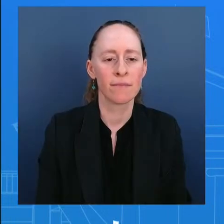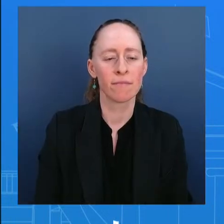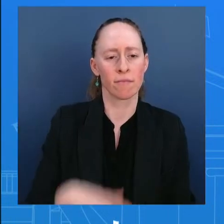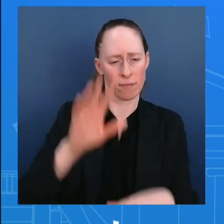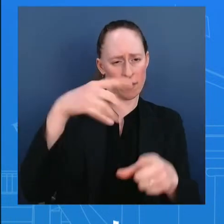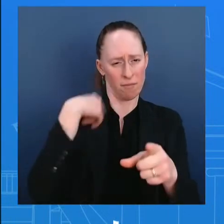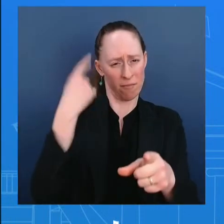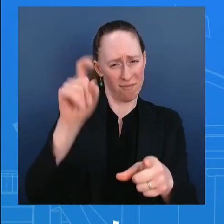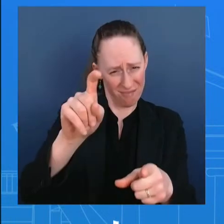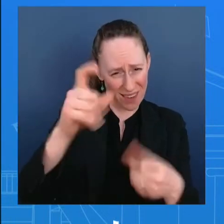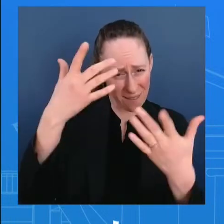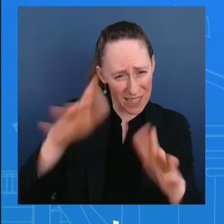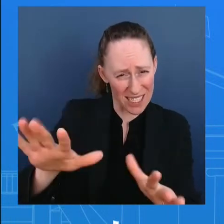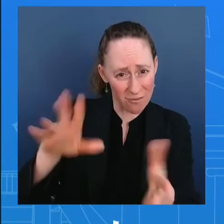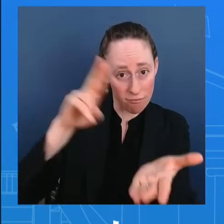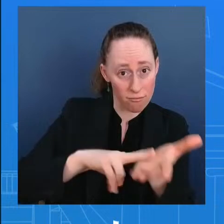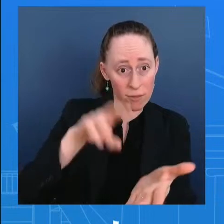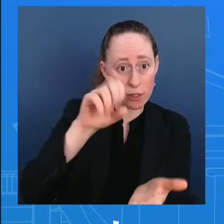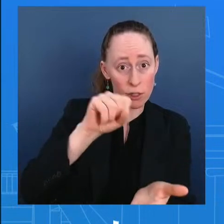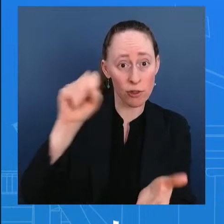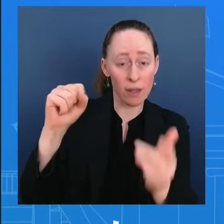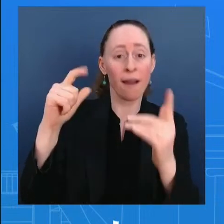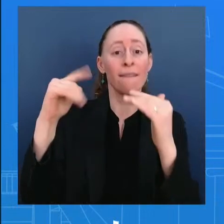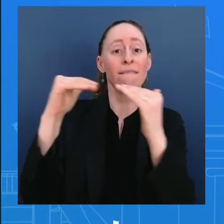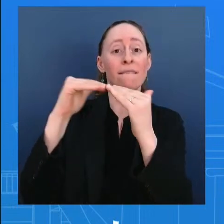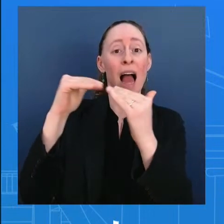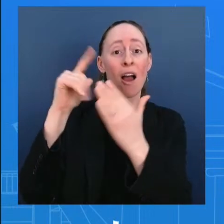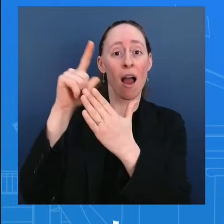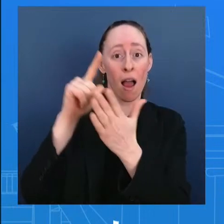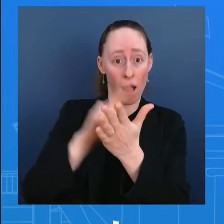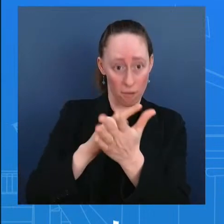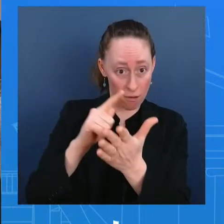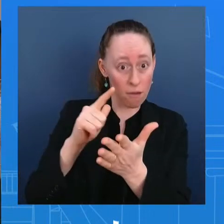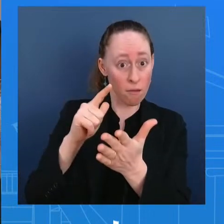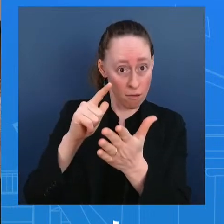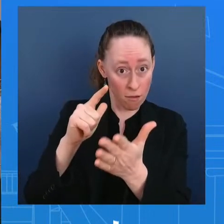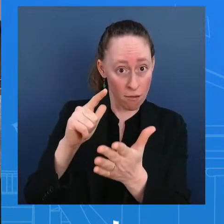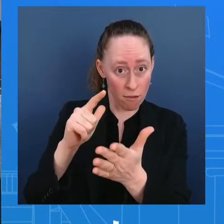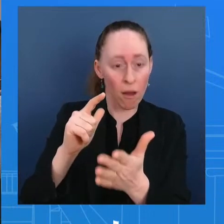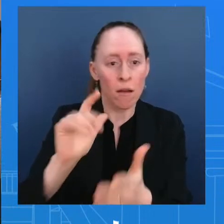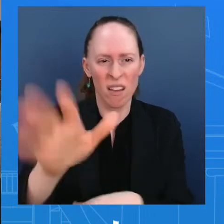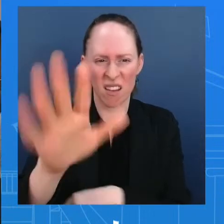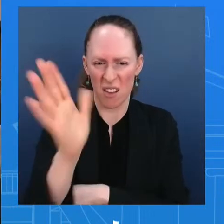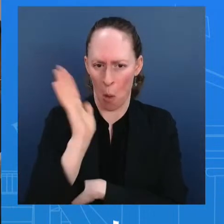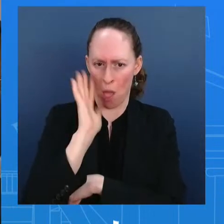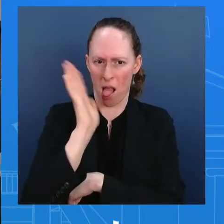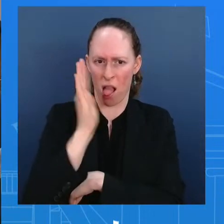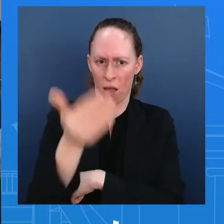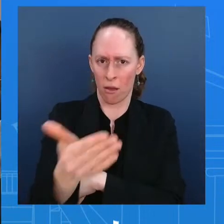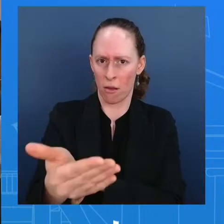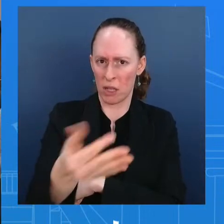Once we have that information, we’ll certainly share with you on that day -- particular day. The Press: Can you just clarify? My understanding was it would be pocket vetoed